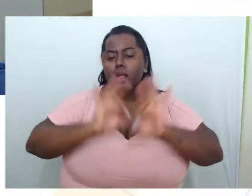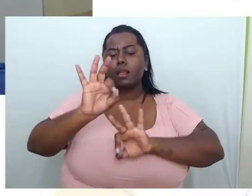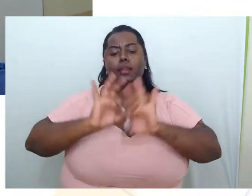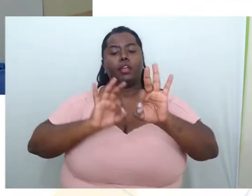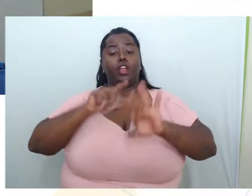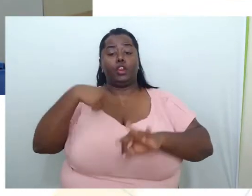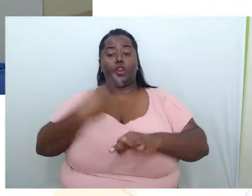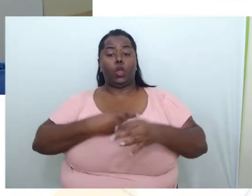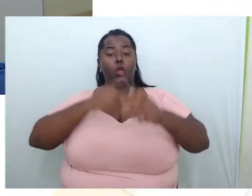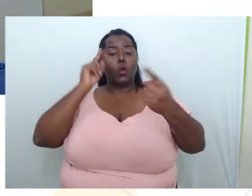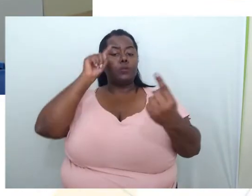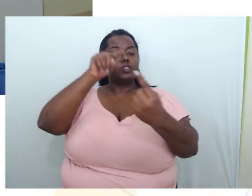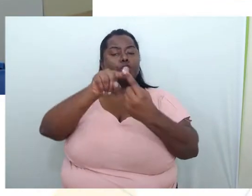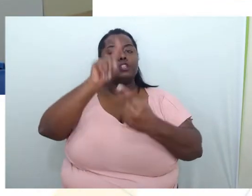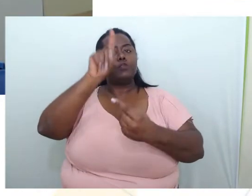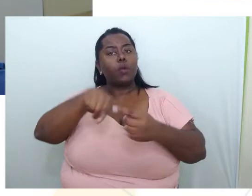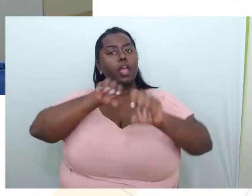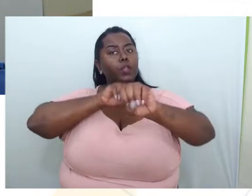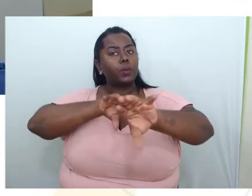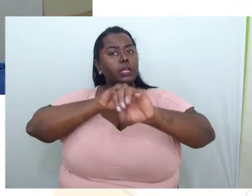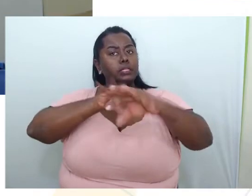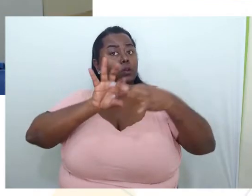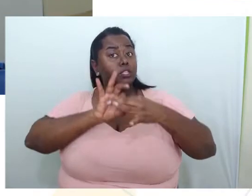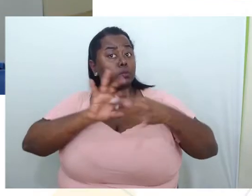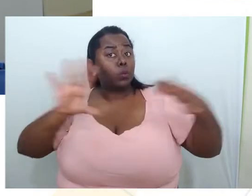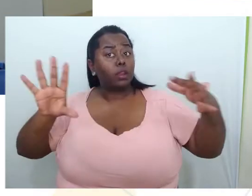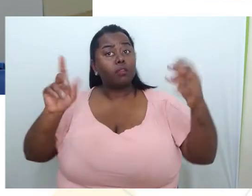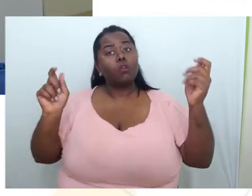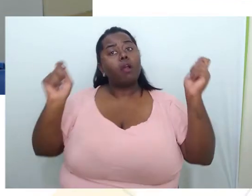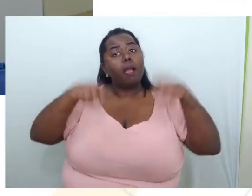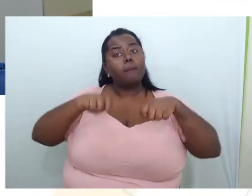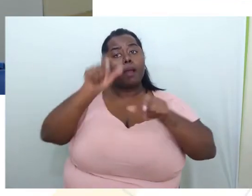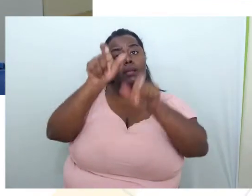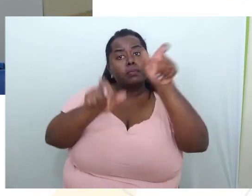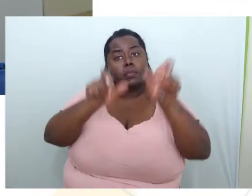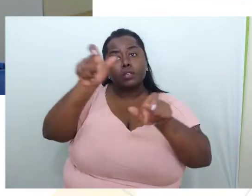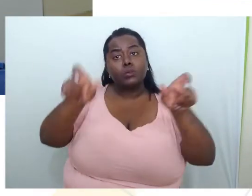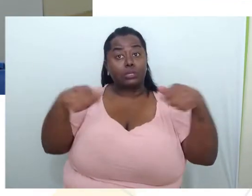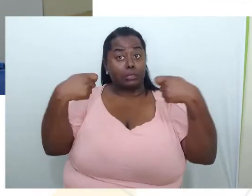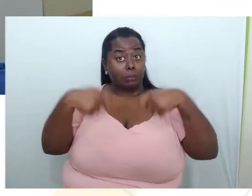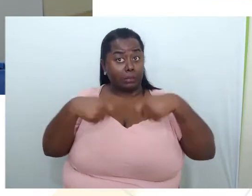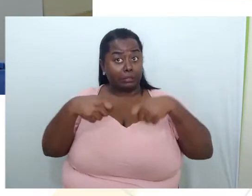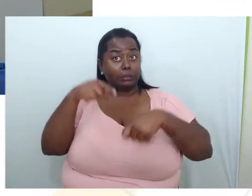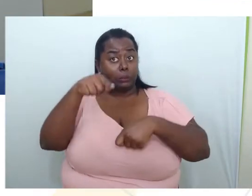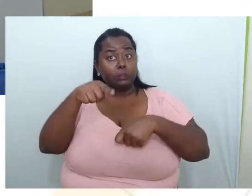our objective is to make education available to more than the people who